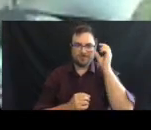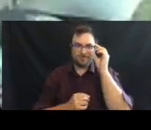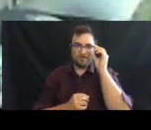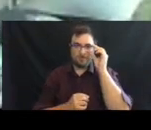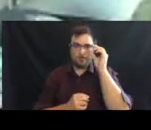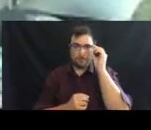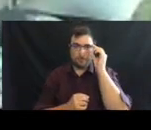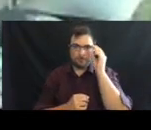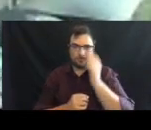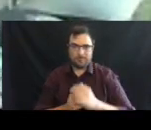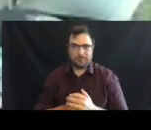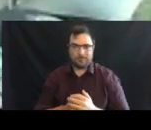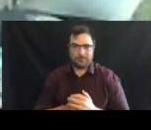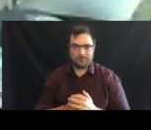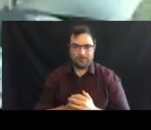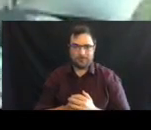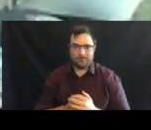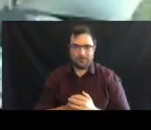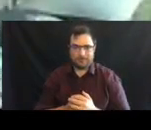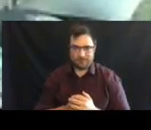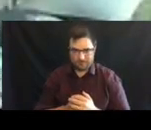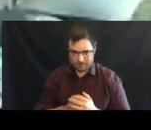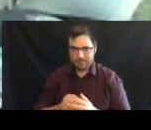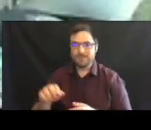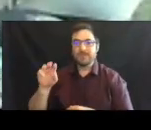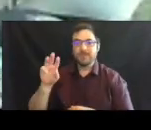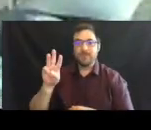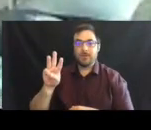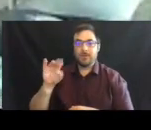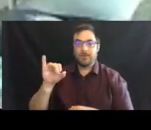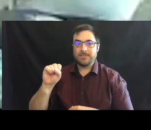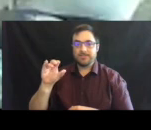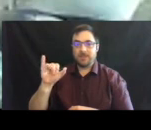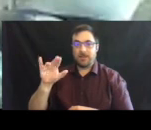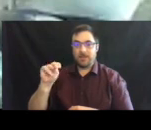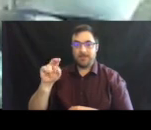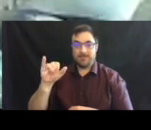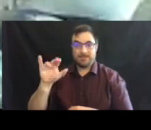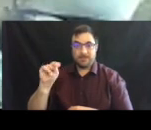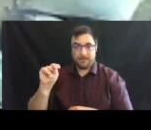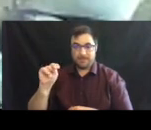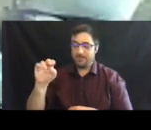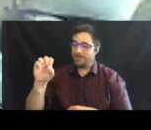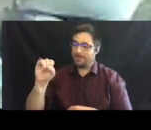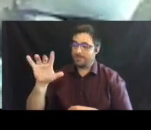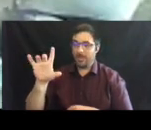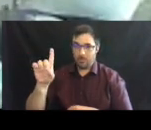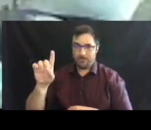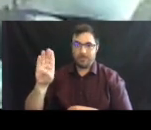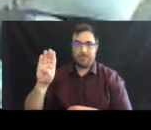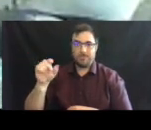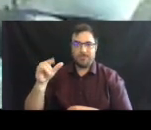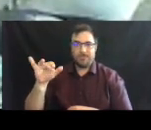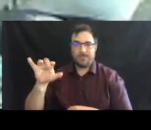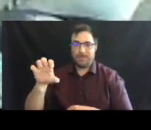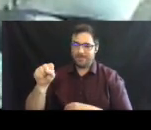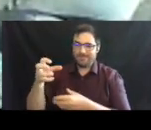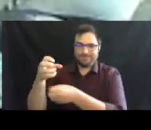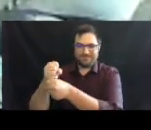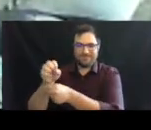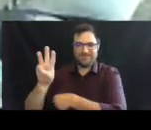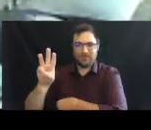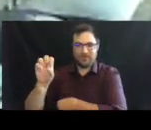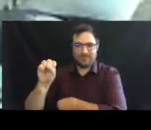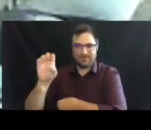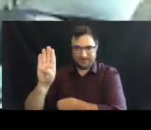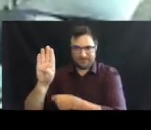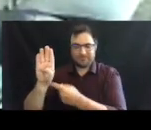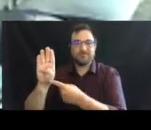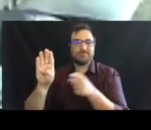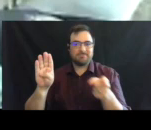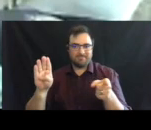So the Wisconsin Sound Beginnings Program is 100% grant funded, so we have grants from the